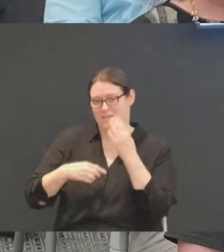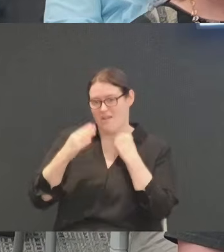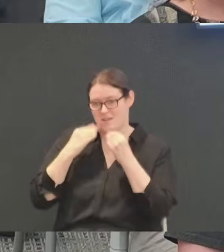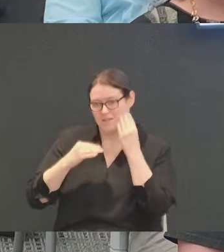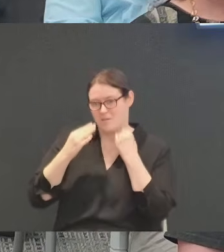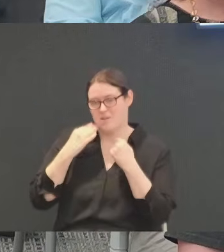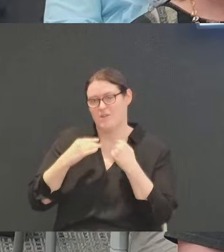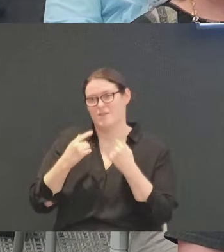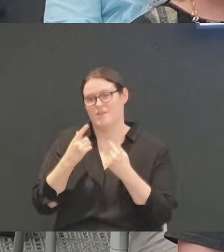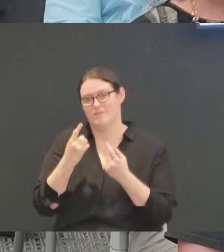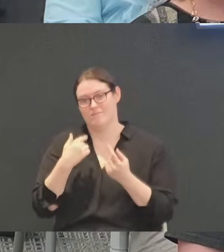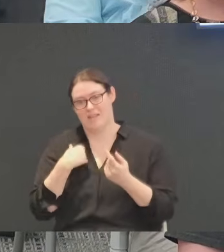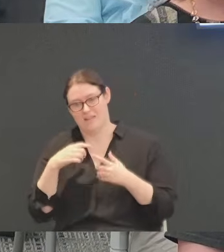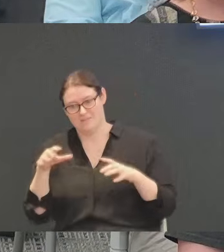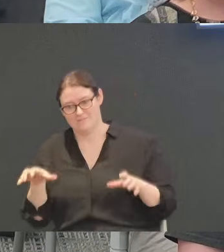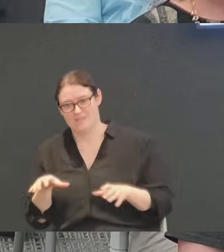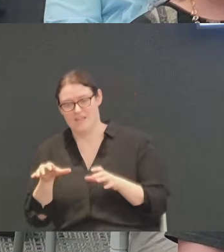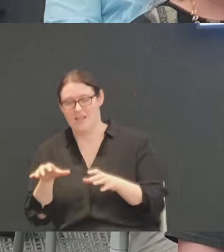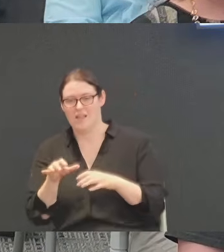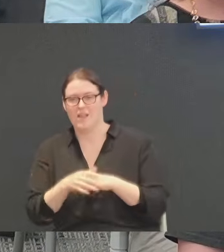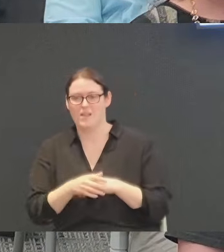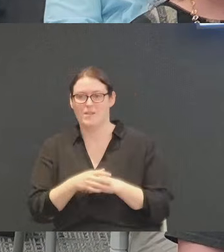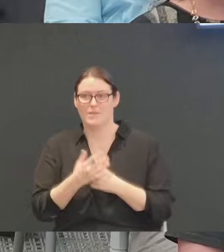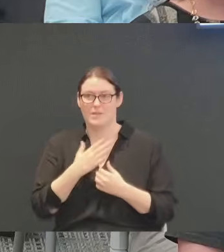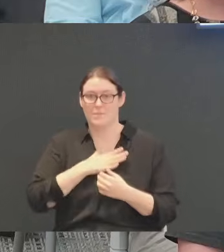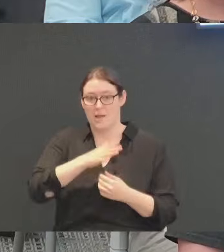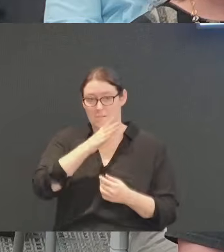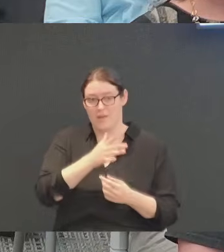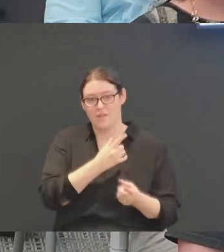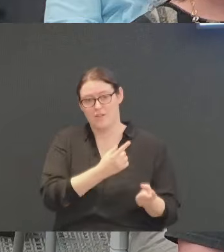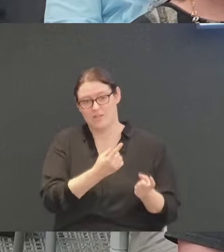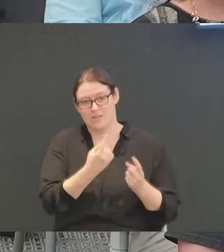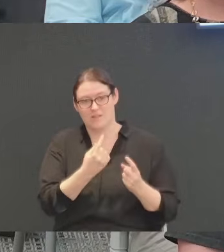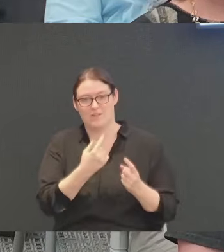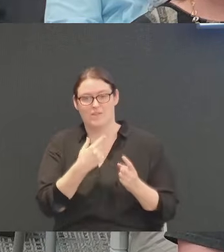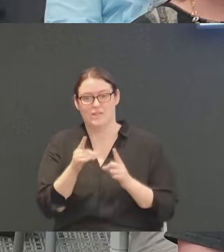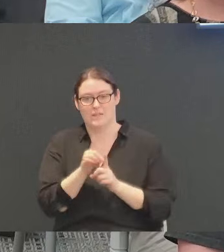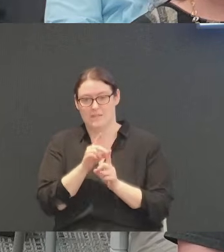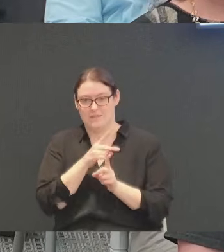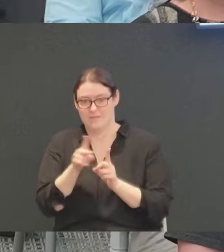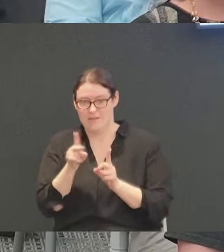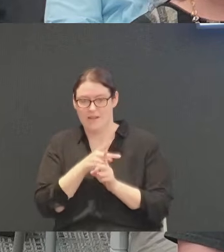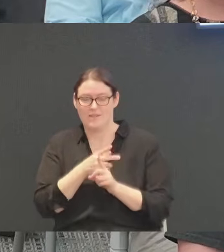also came for support with domestic violence from my own dad who has been seeing my children and